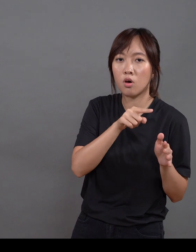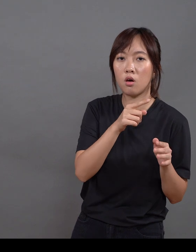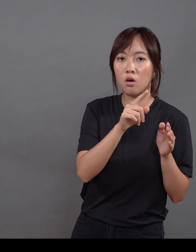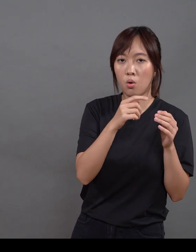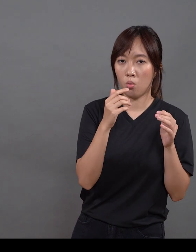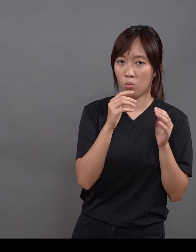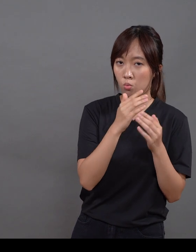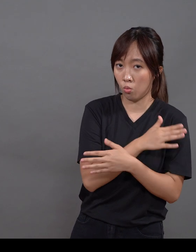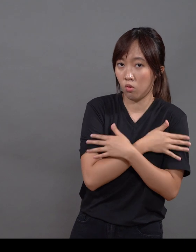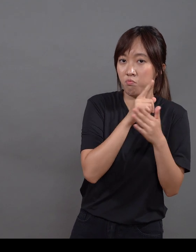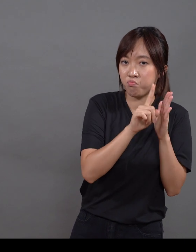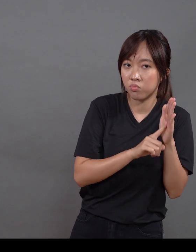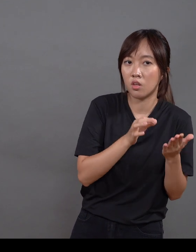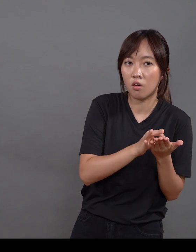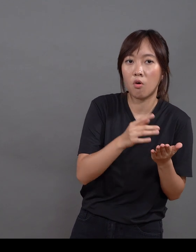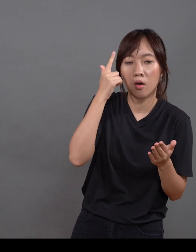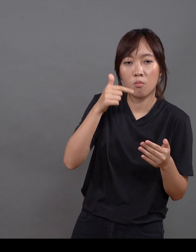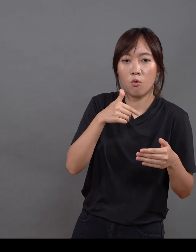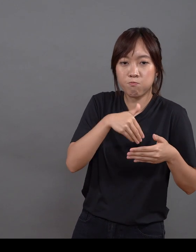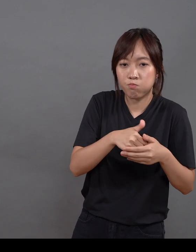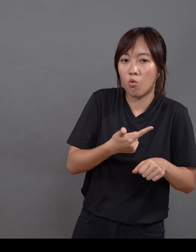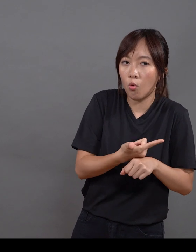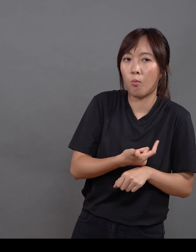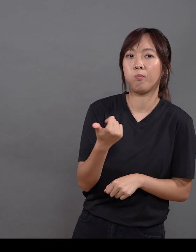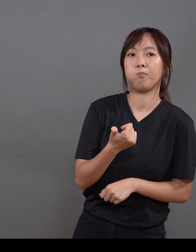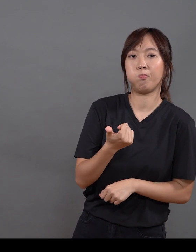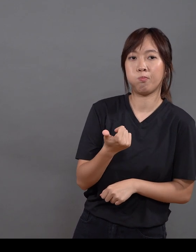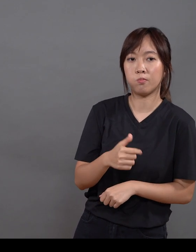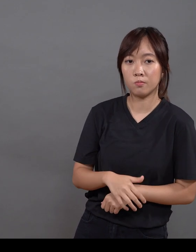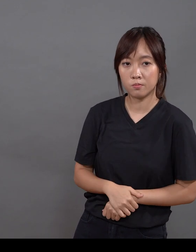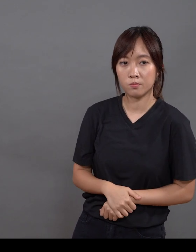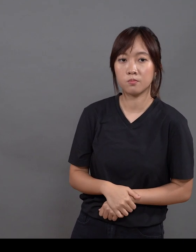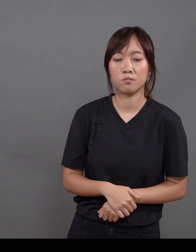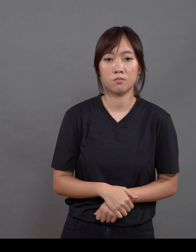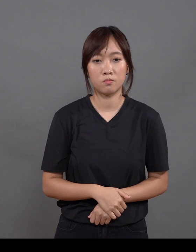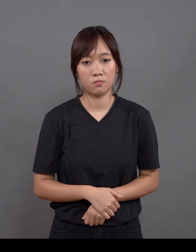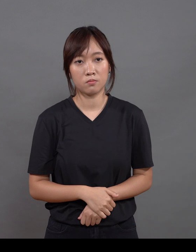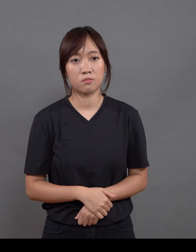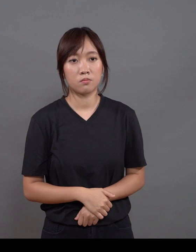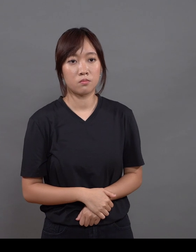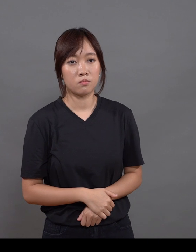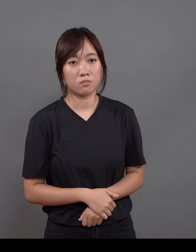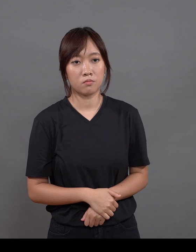we will store them in a relatively cool place to ensure their long-term preservation